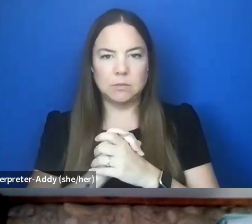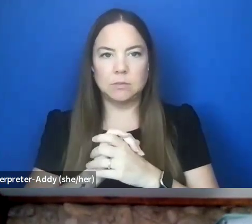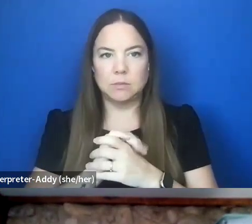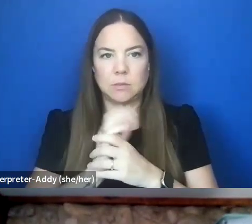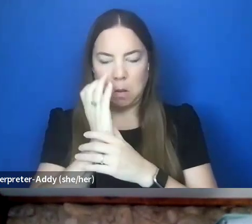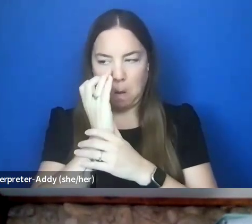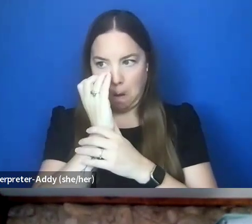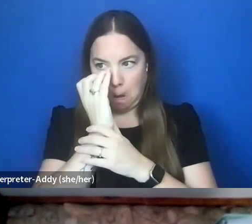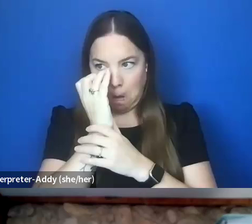Don Dew: So it